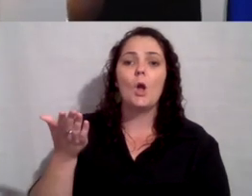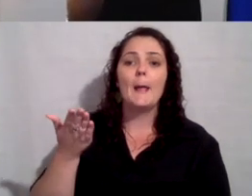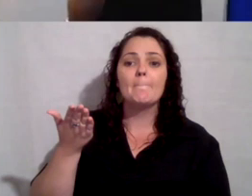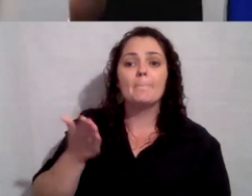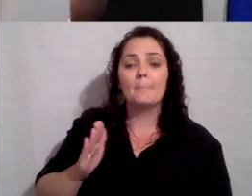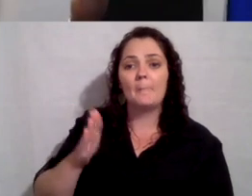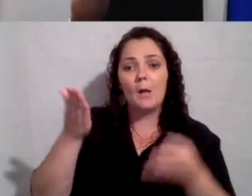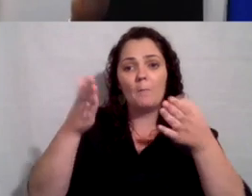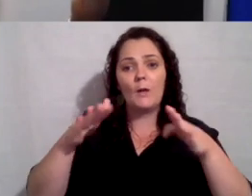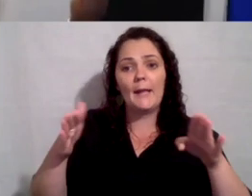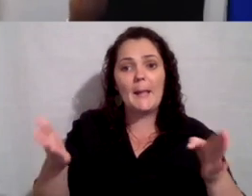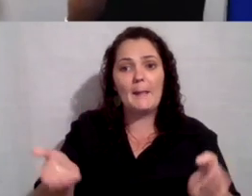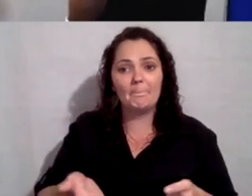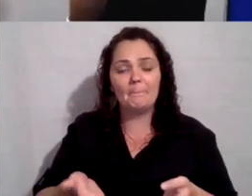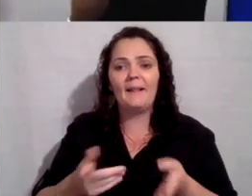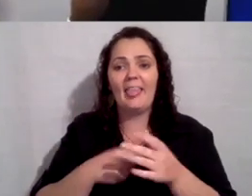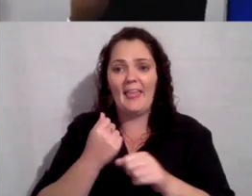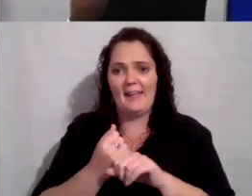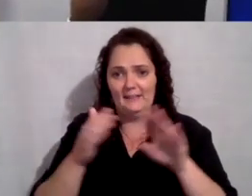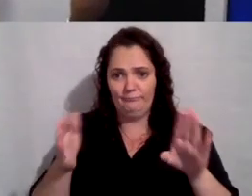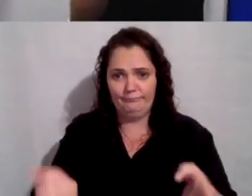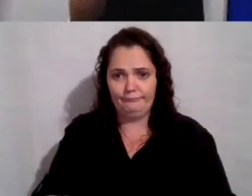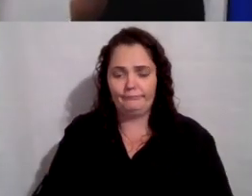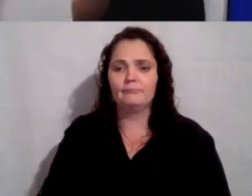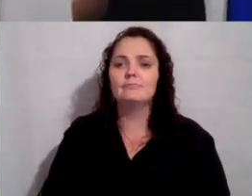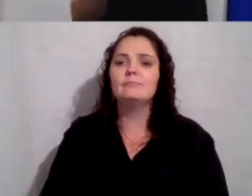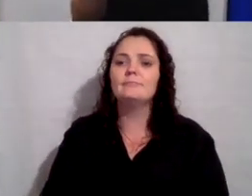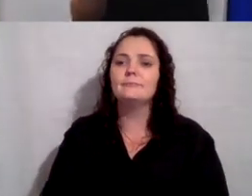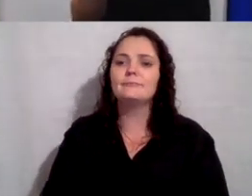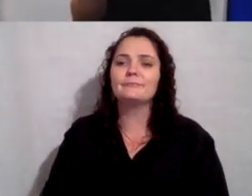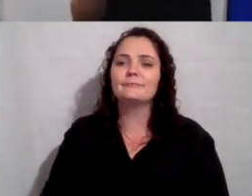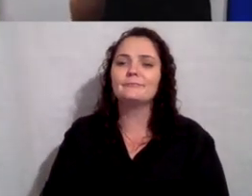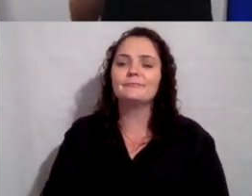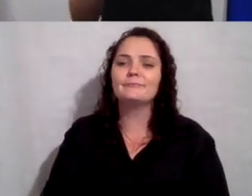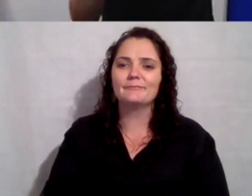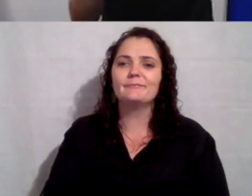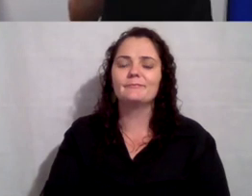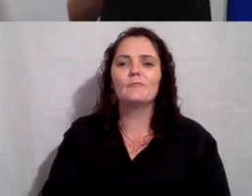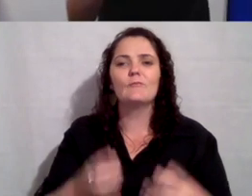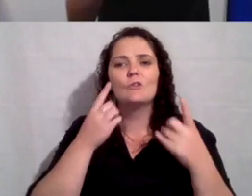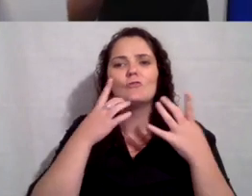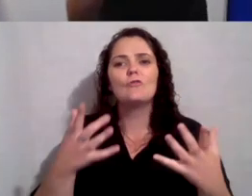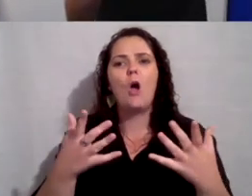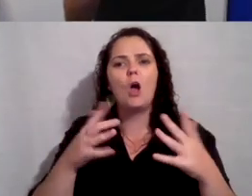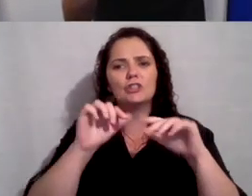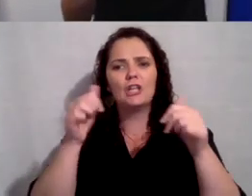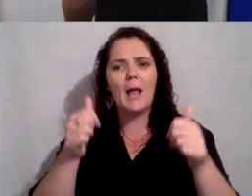her hip and out to her thigh and in order to show that shape, I’m